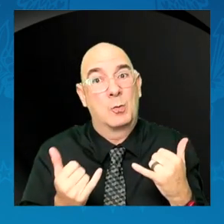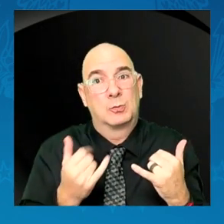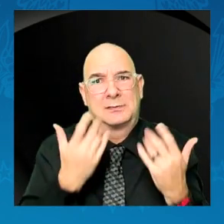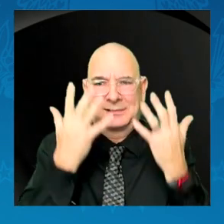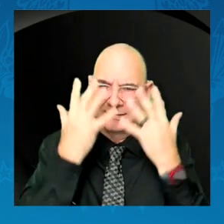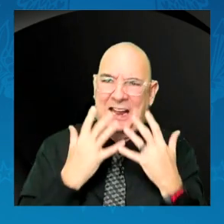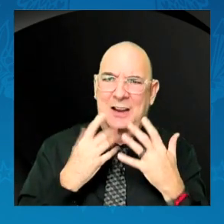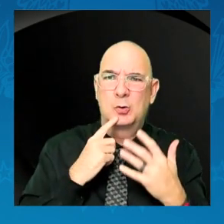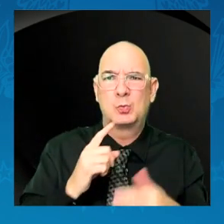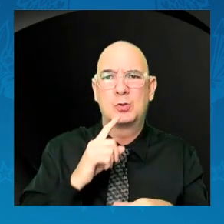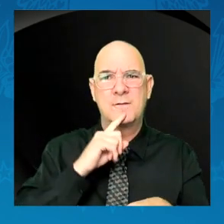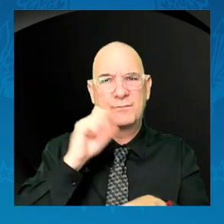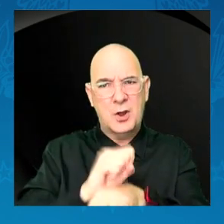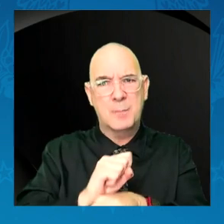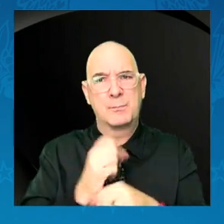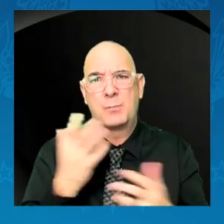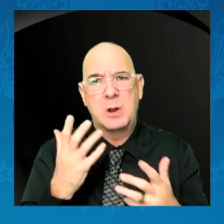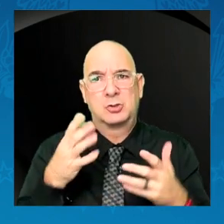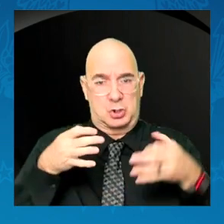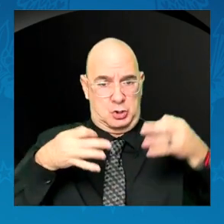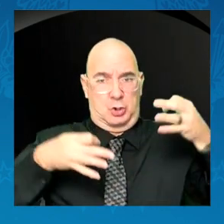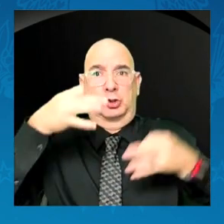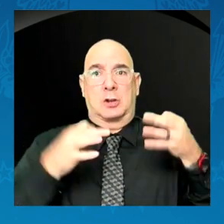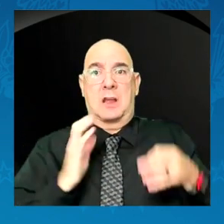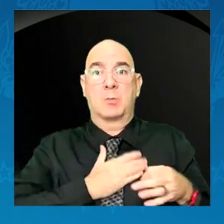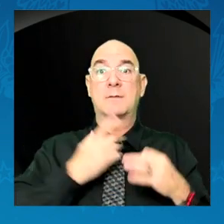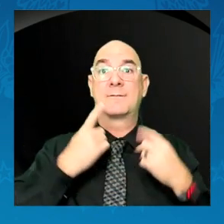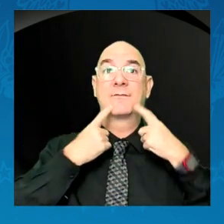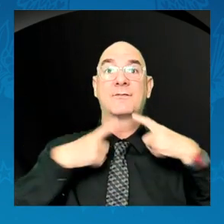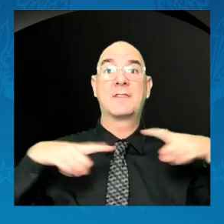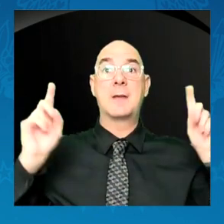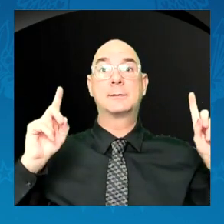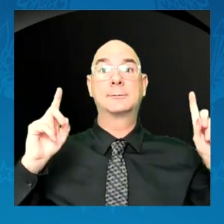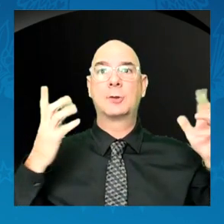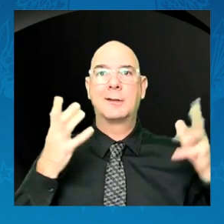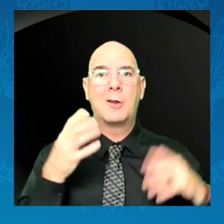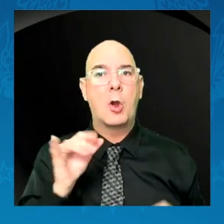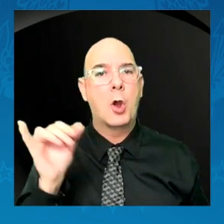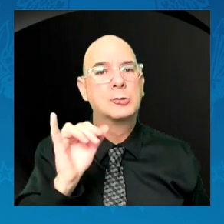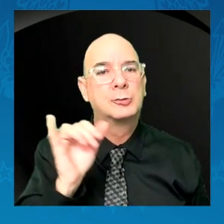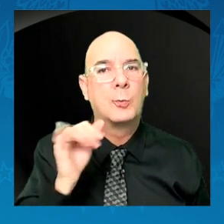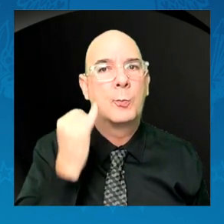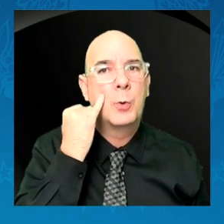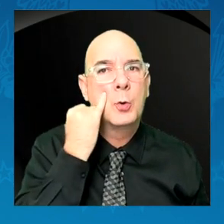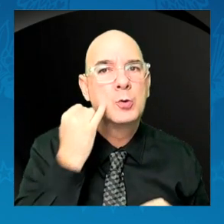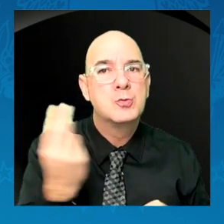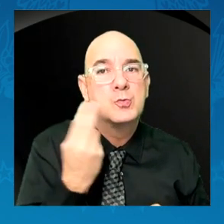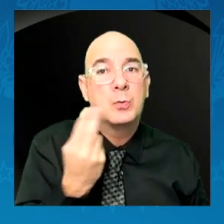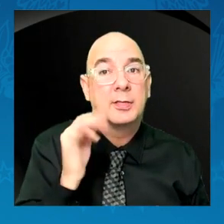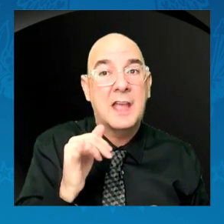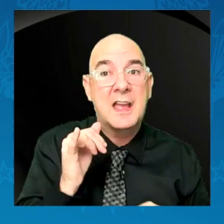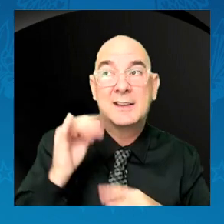But it does also allow us then with the satellite technology, with our work in space to actually mitigate.